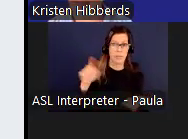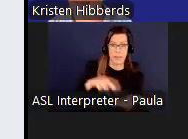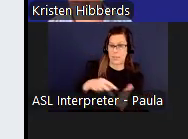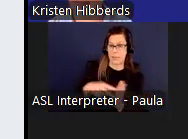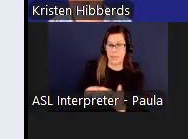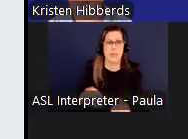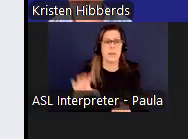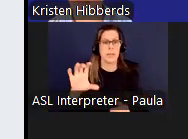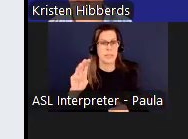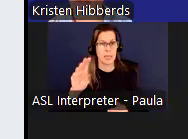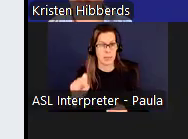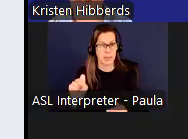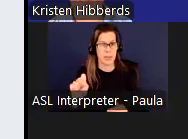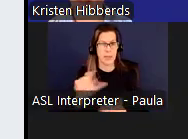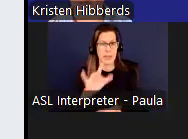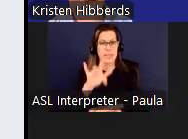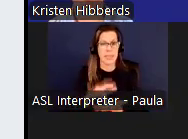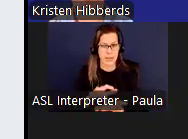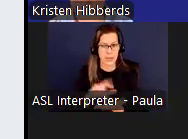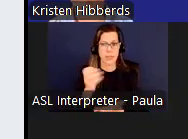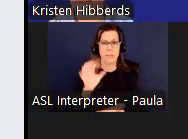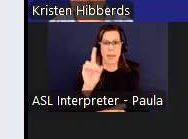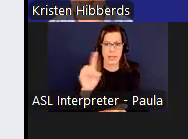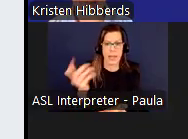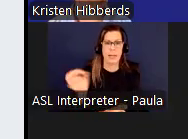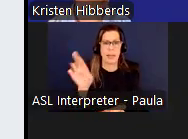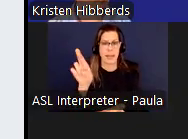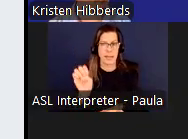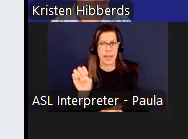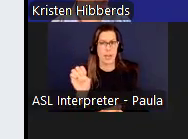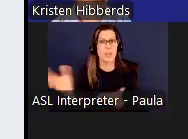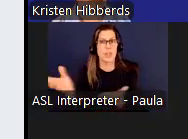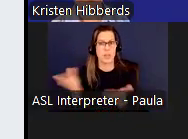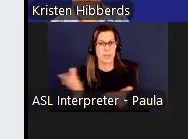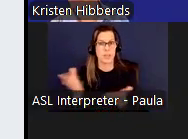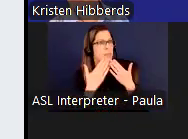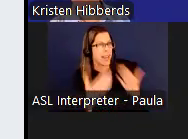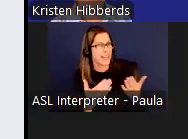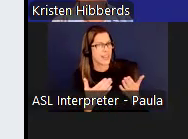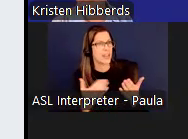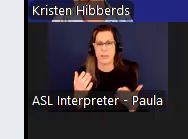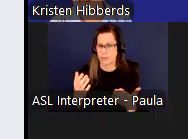That's the centers of Medicare, Medicaid Services. Thank you. Yeah, sorry about that. I'll be. No, that's OK.